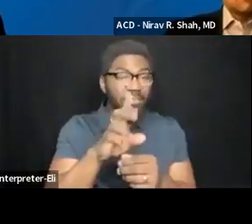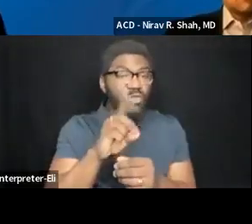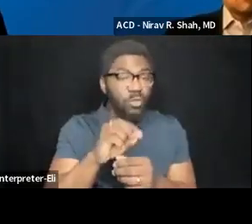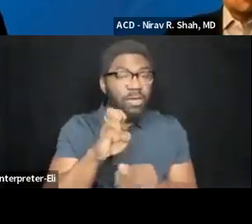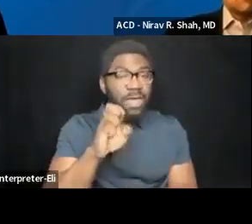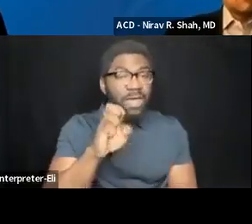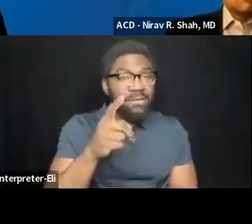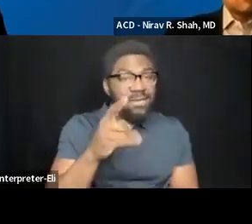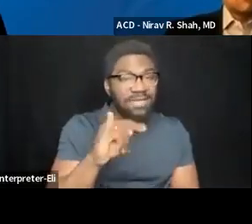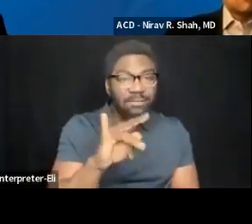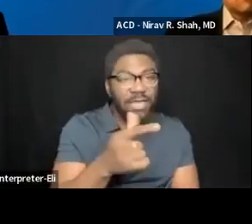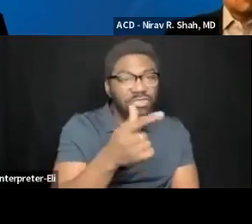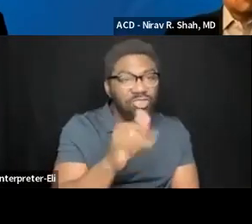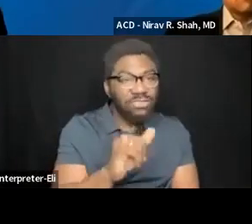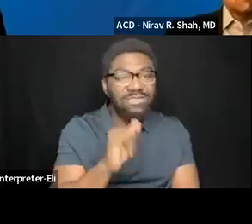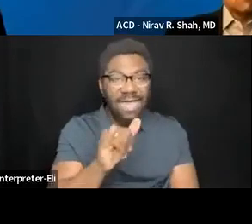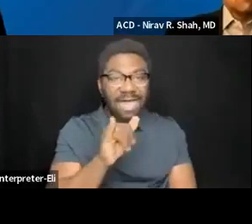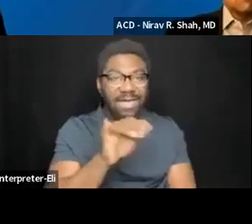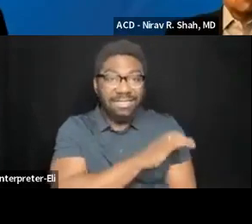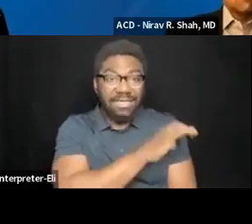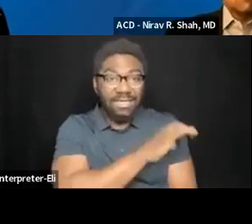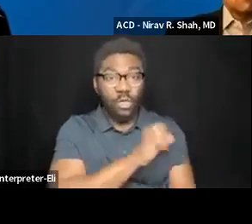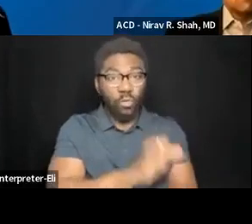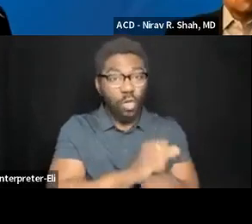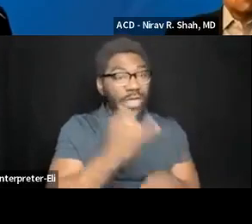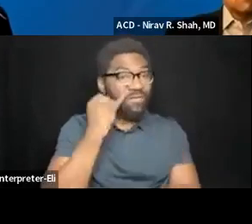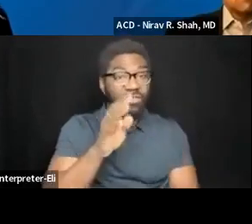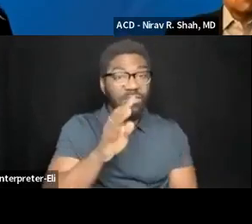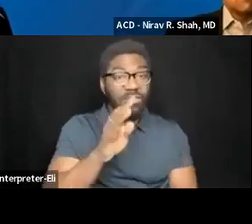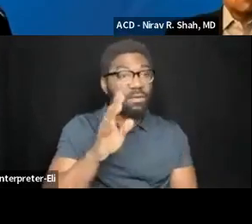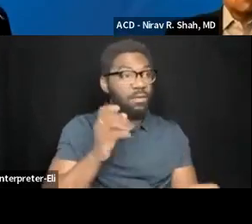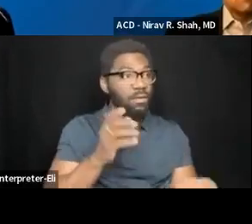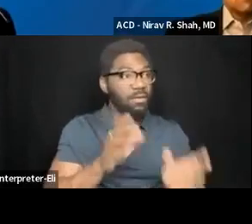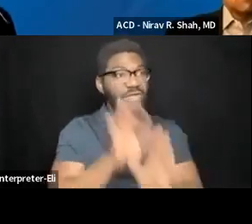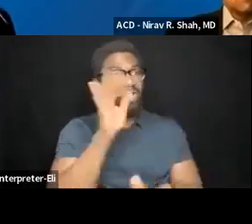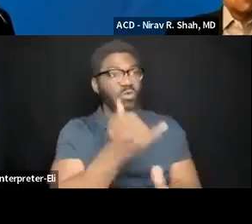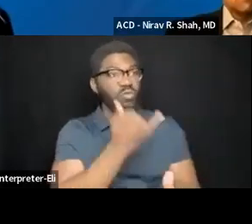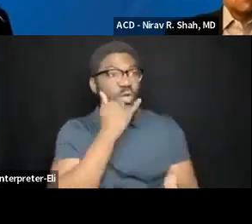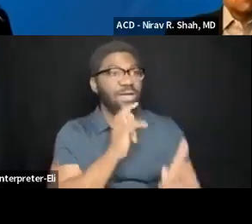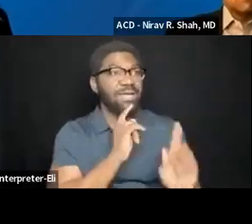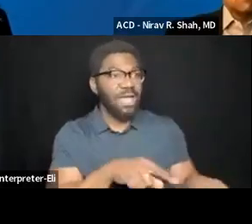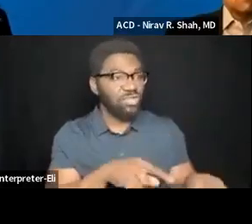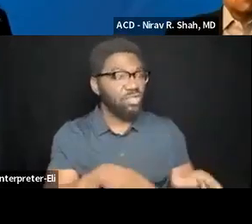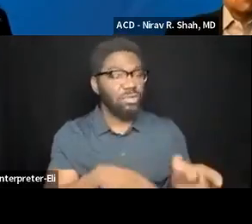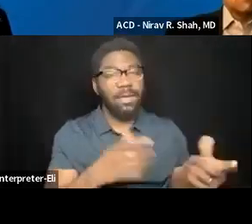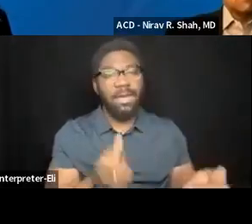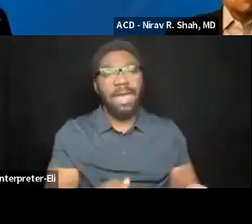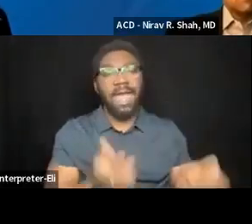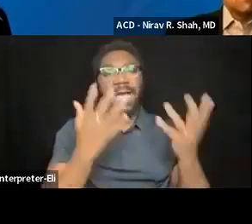but epidemiology, if they're coming up with the wrong answer, say, about what's the prevalence of lead exposure or something,